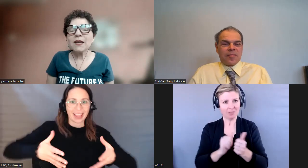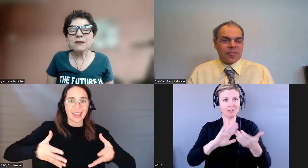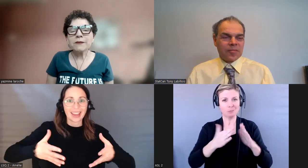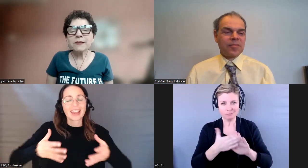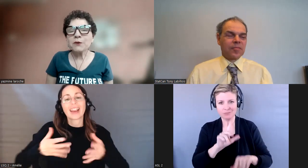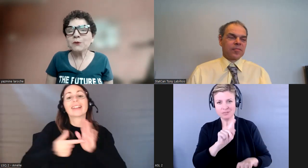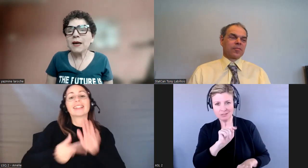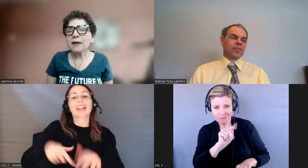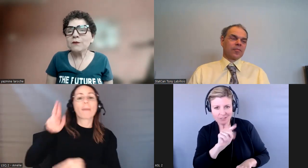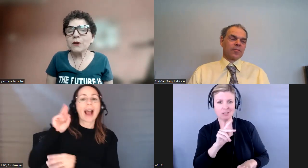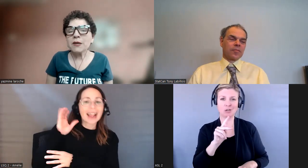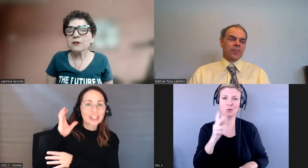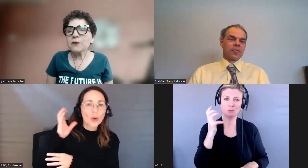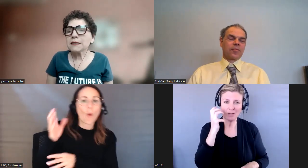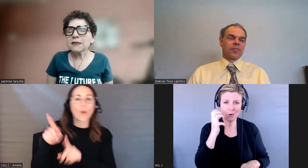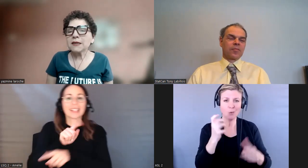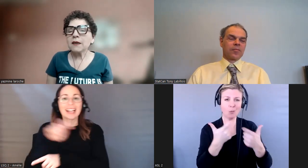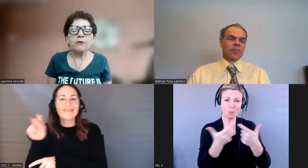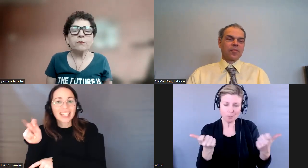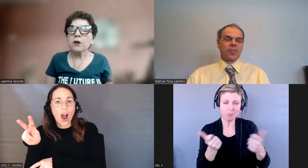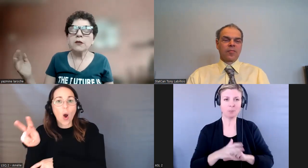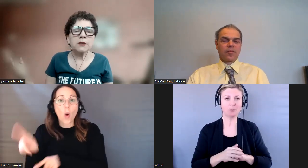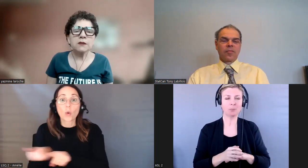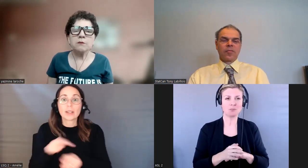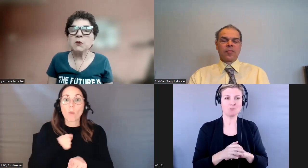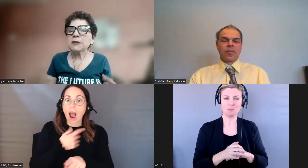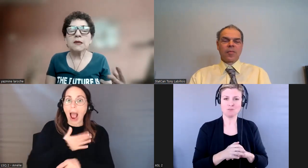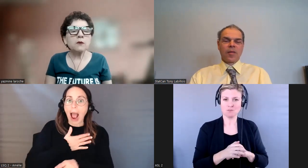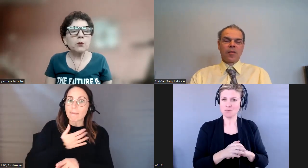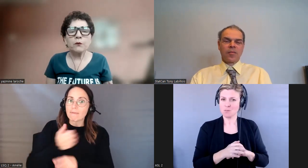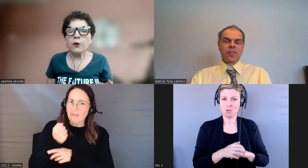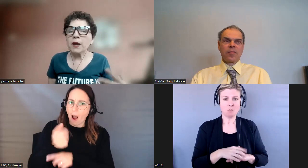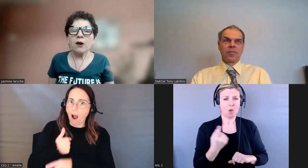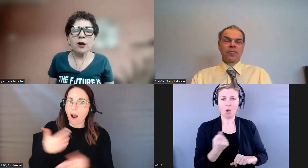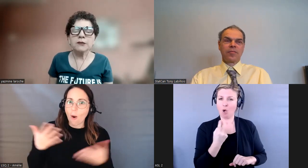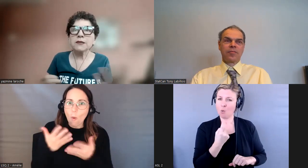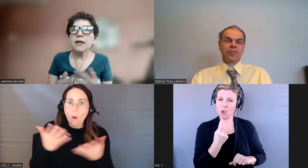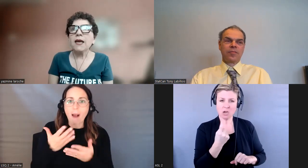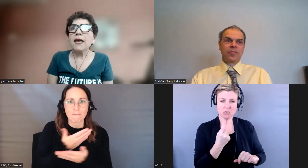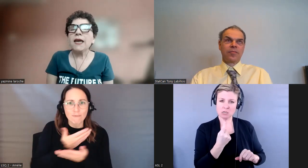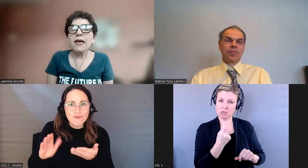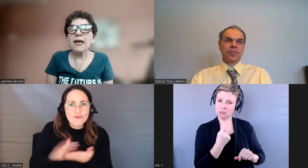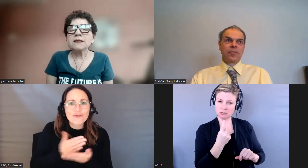I was also uh very interested I'm very interested in music The Performing Arts and so I thought